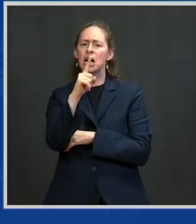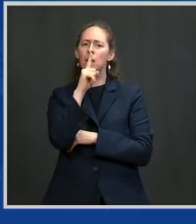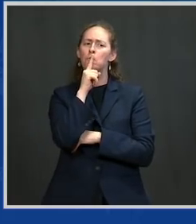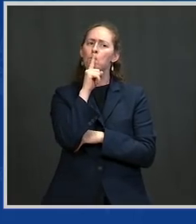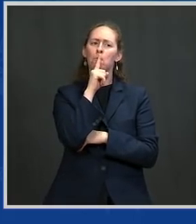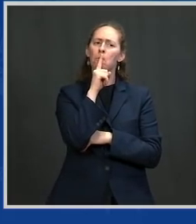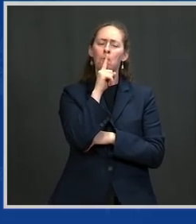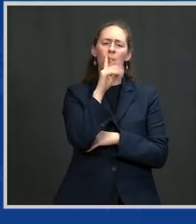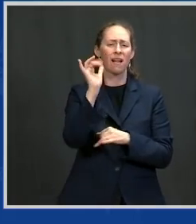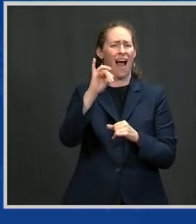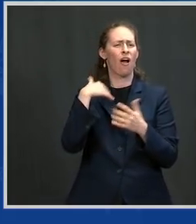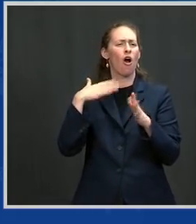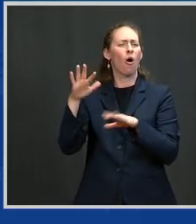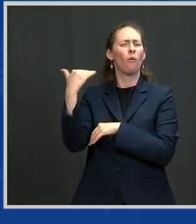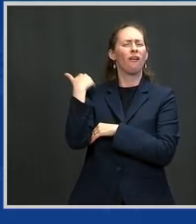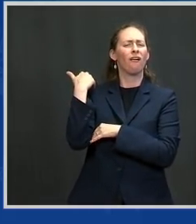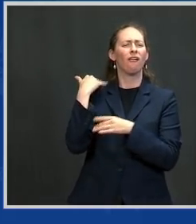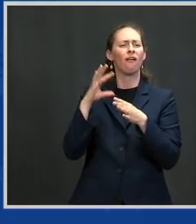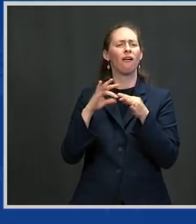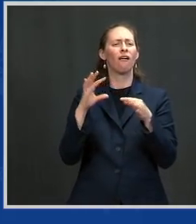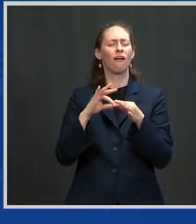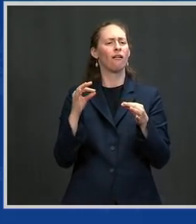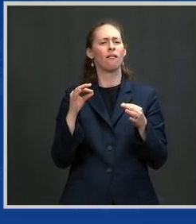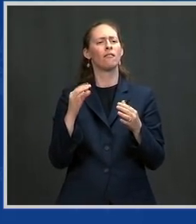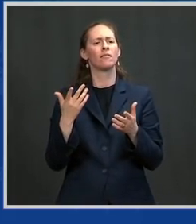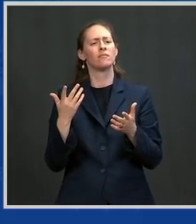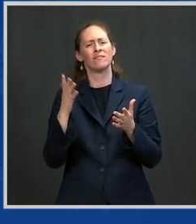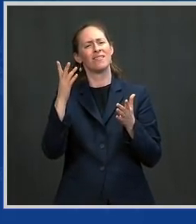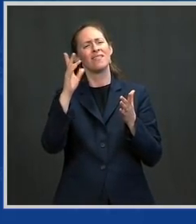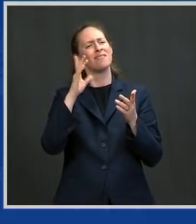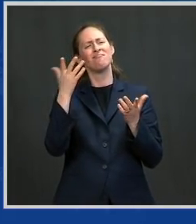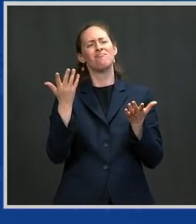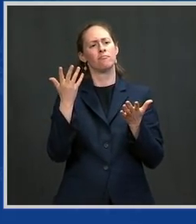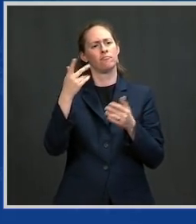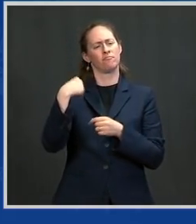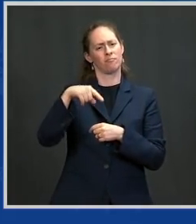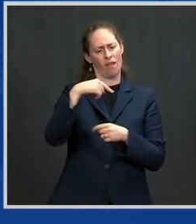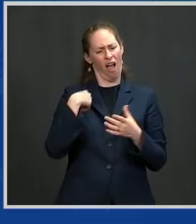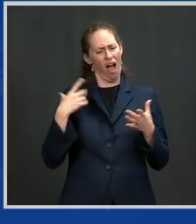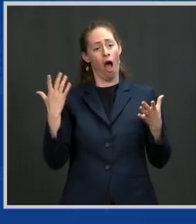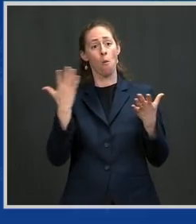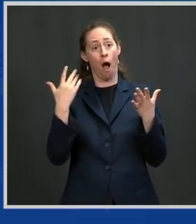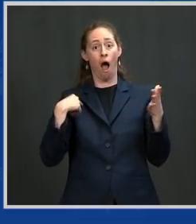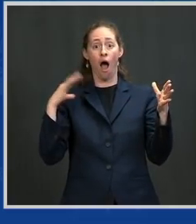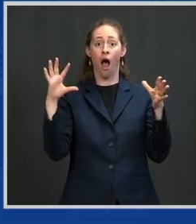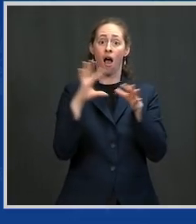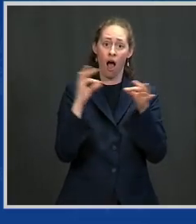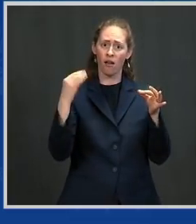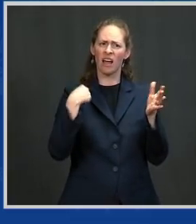don't doubt that I mean what I say, and they believe that I keep my commitments when I say it.